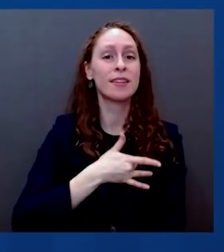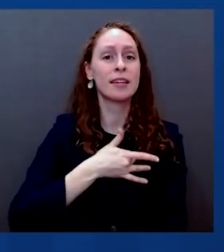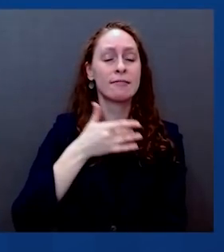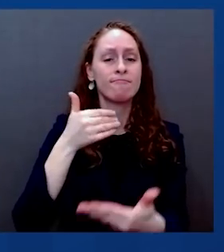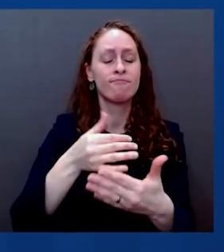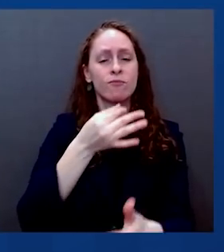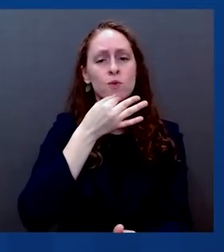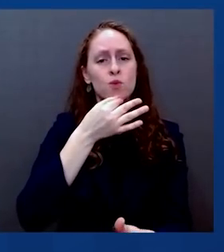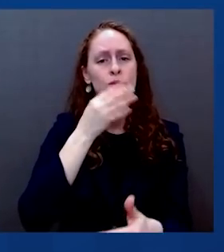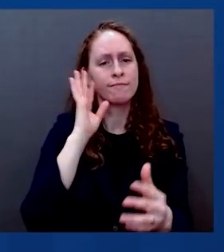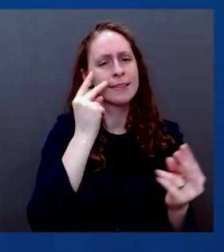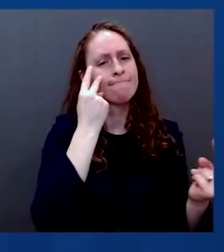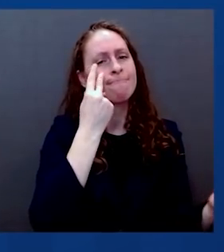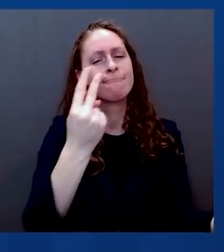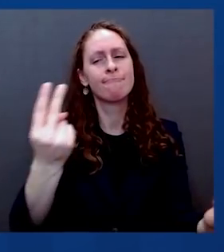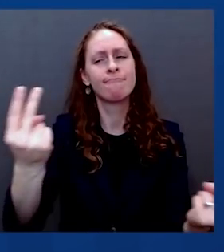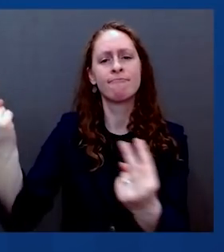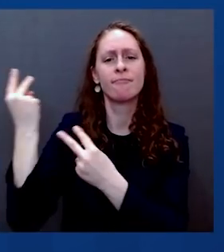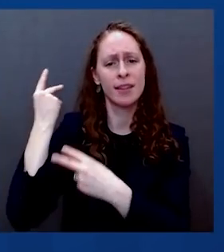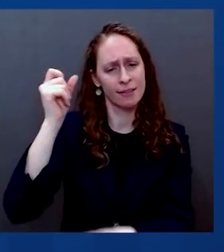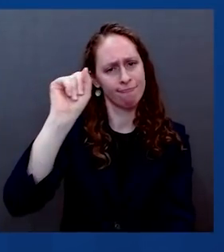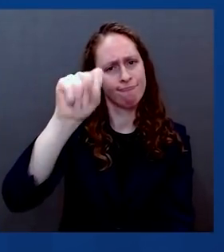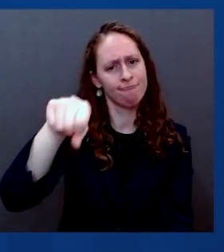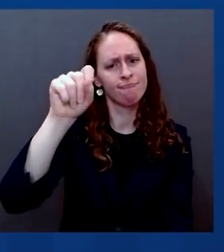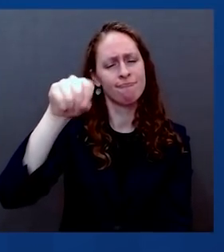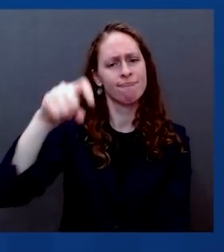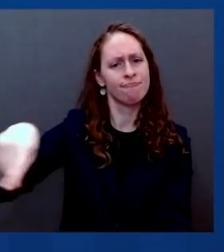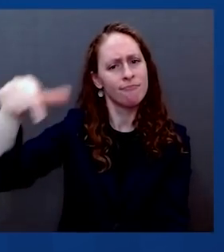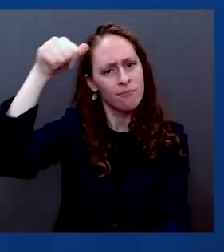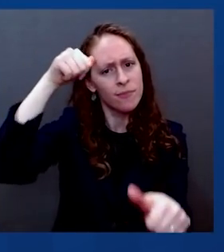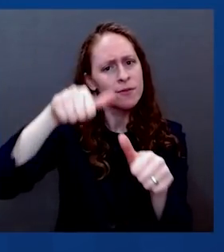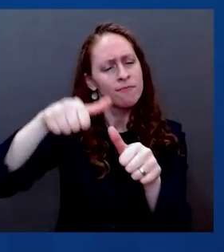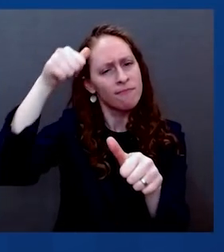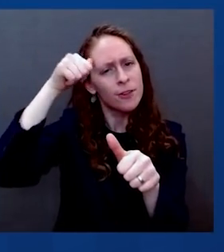But as Dr. King's family said before, it's not enough to praise their father.